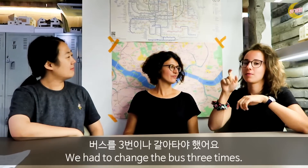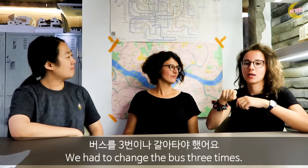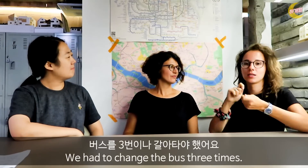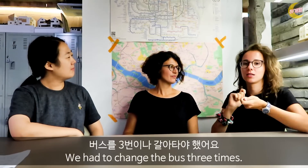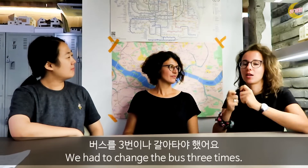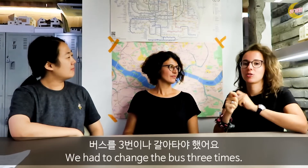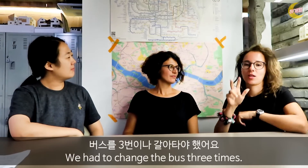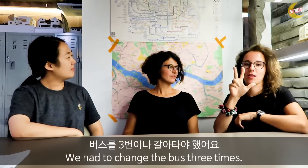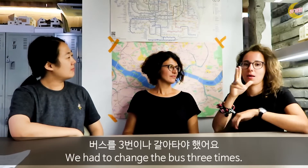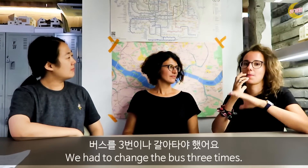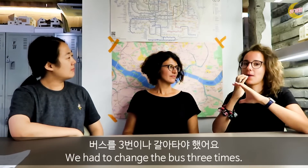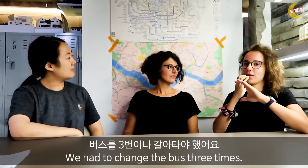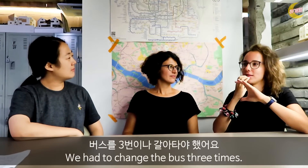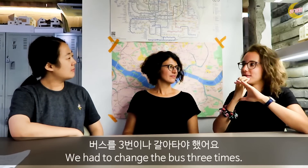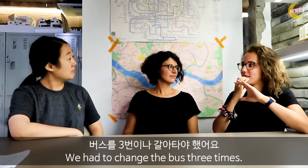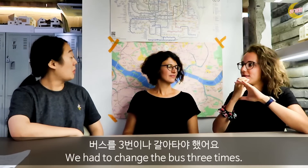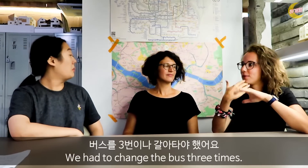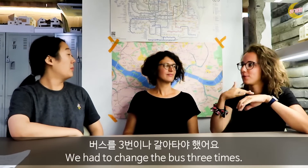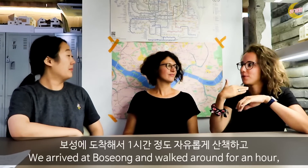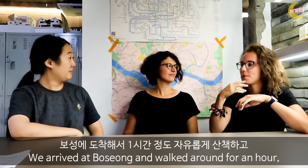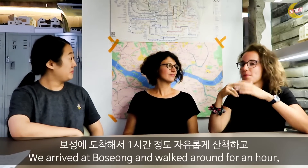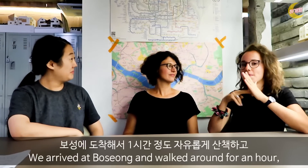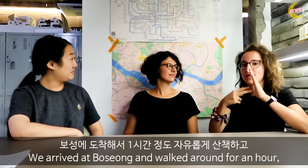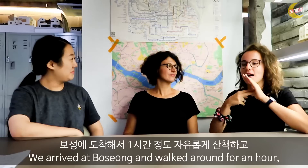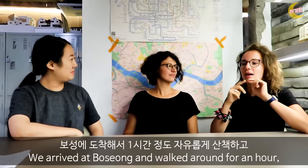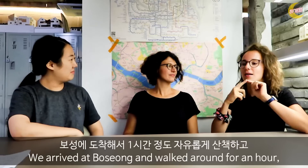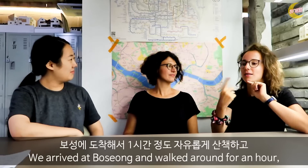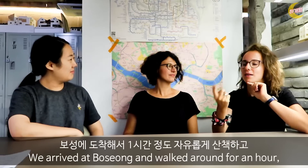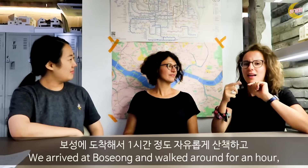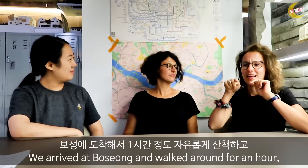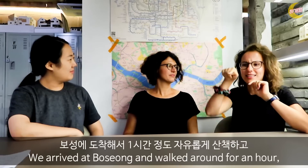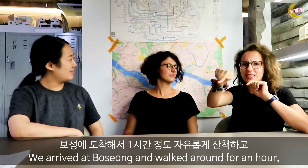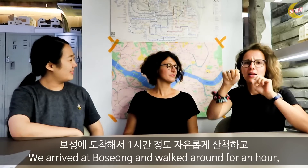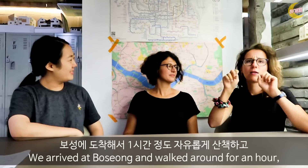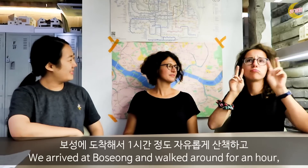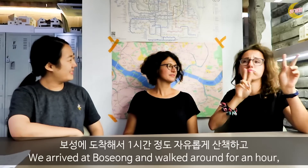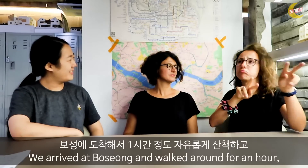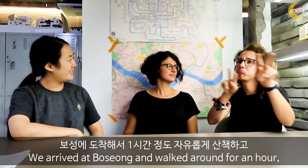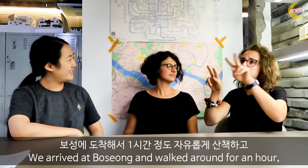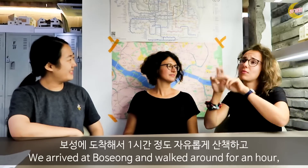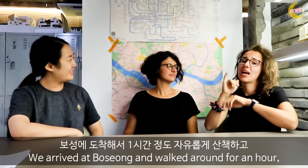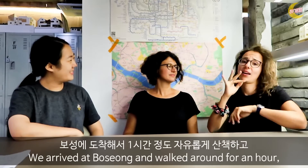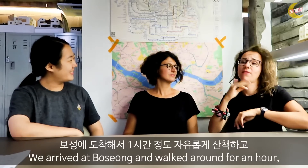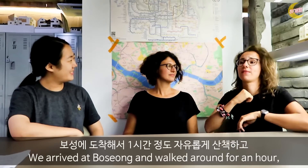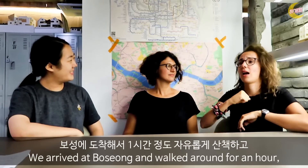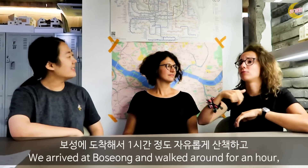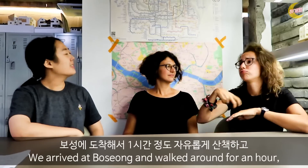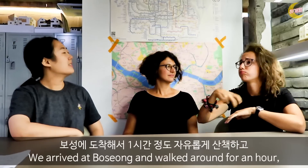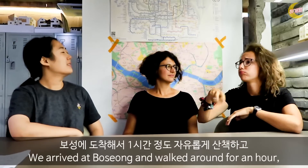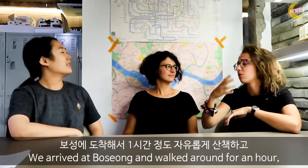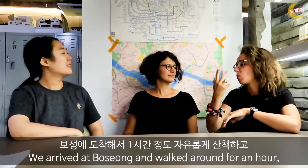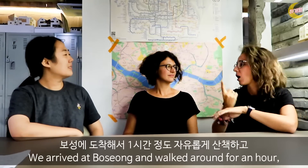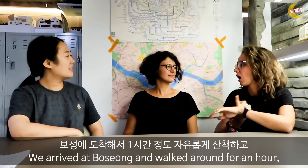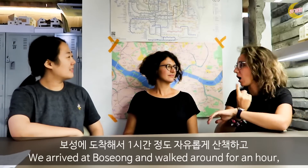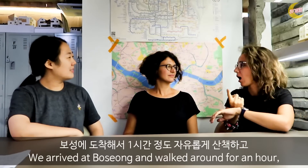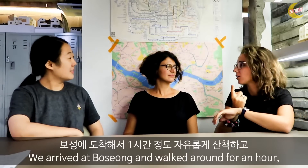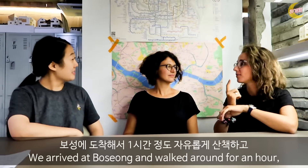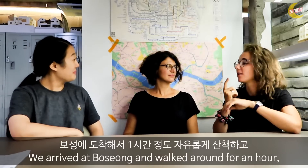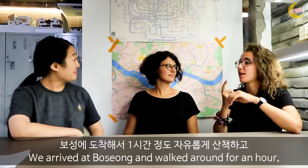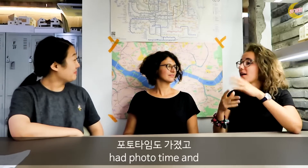We had to change the bus three times. We arrived at Boseong and walked around for an hour,